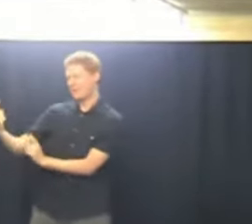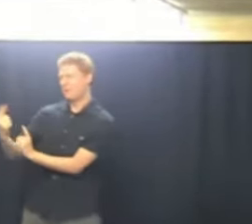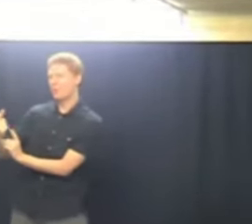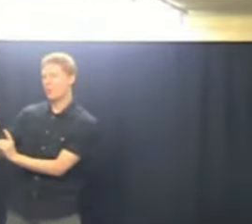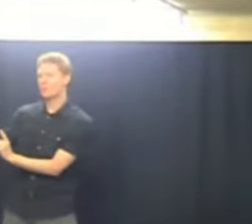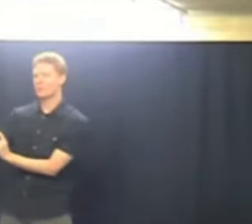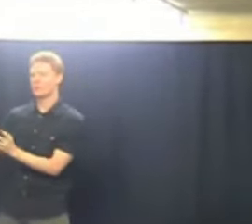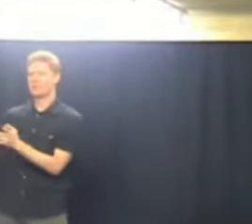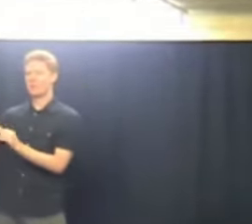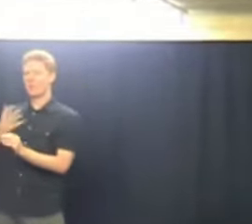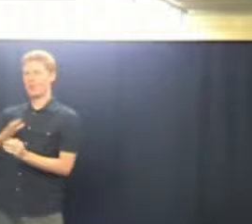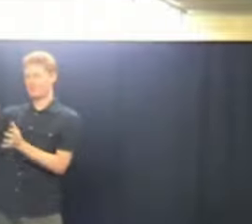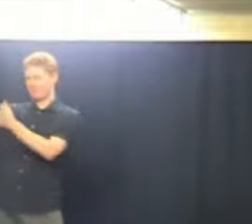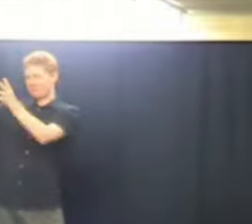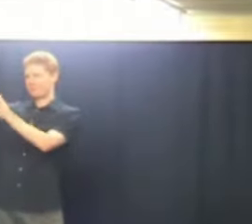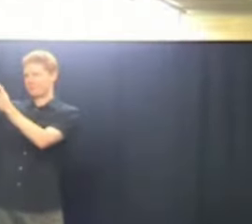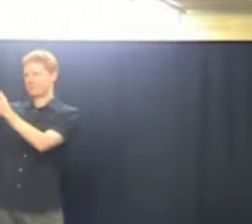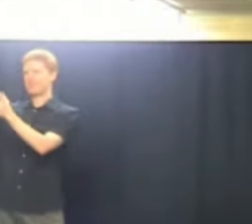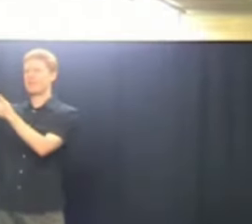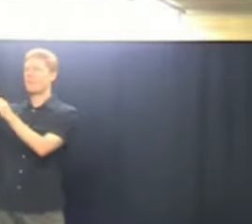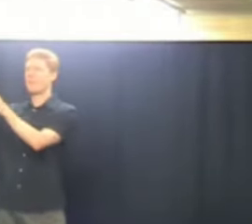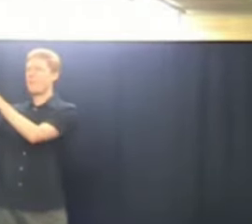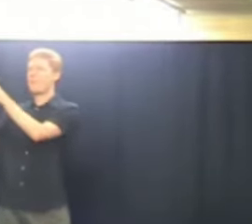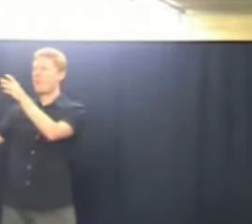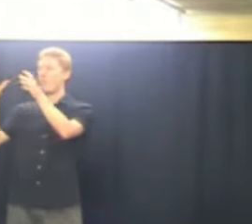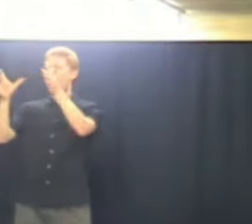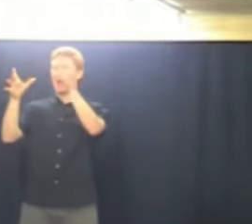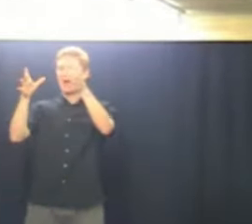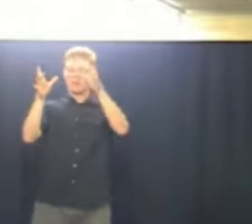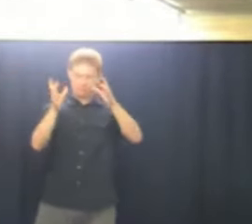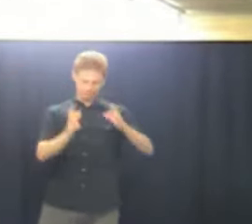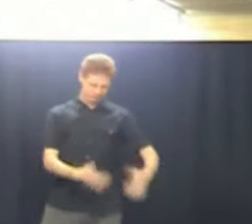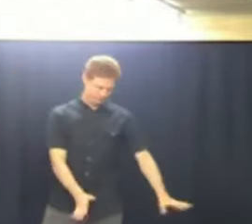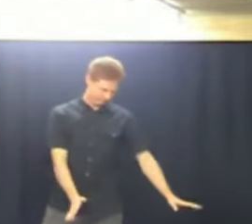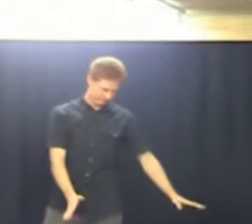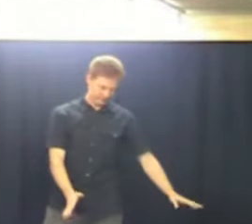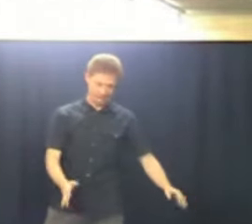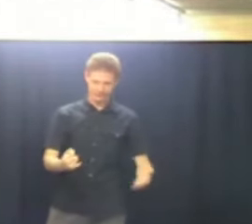You must keep close if you want to stay afloat. If you move away the balloon sinks